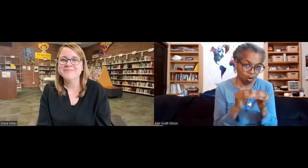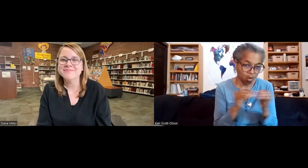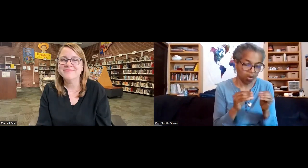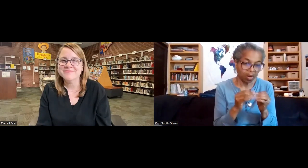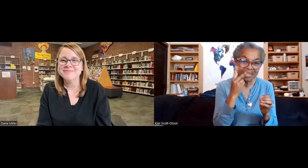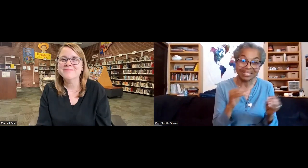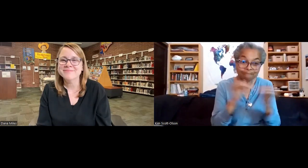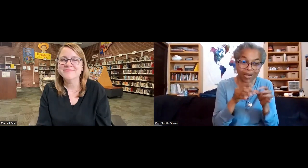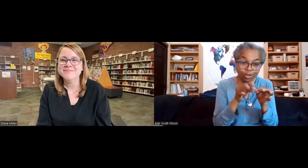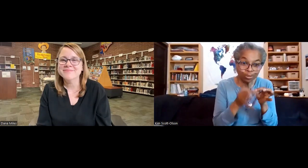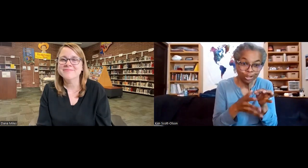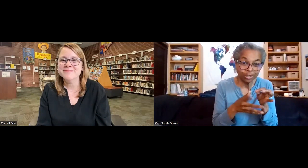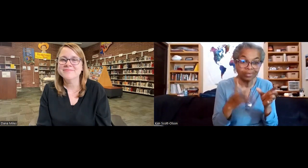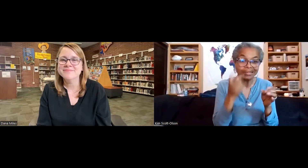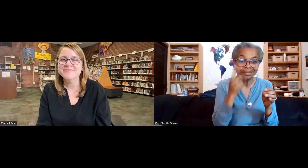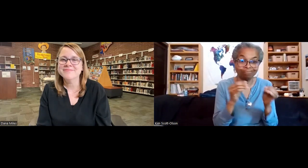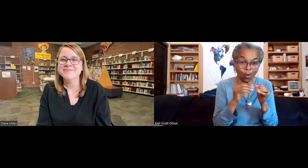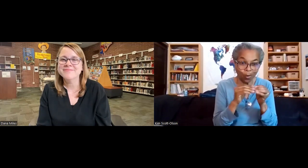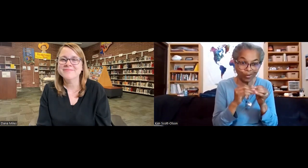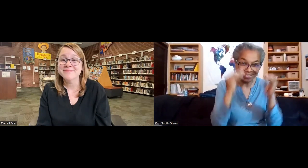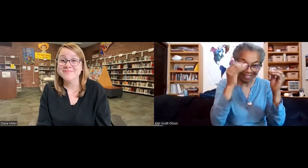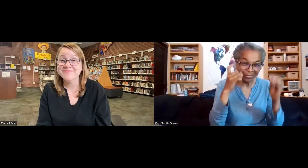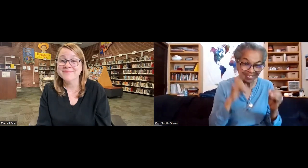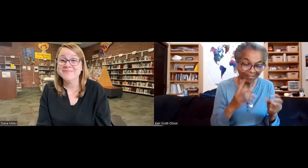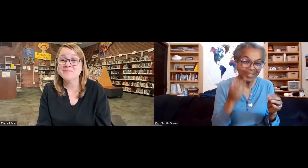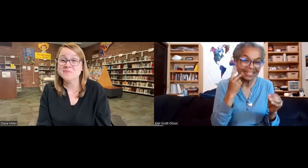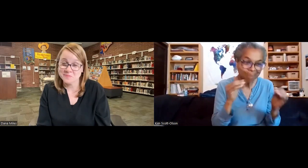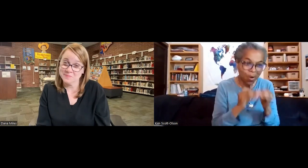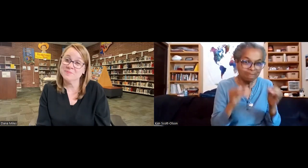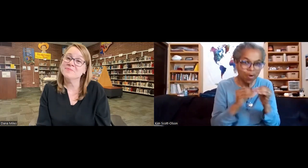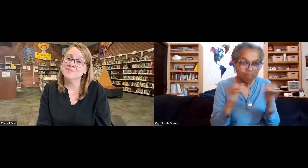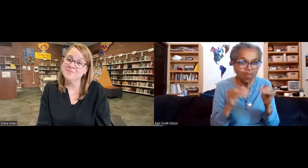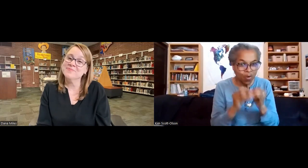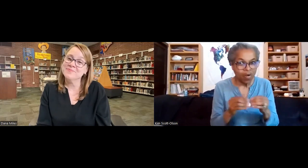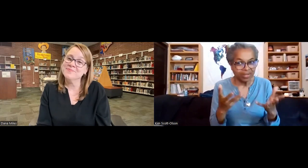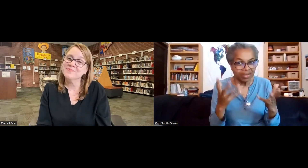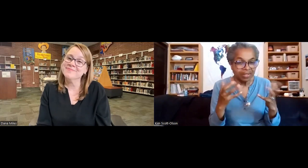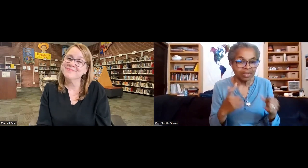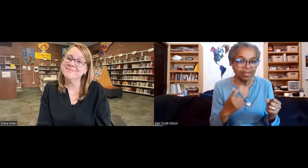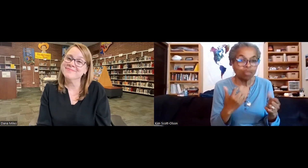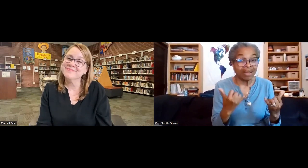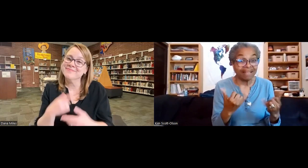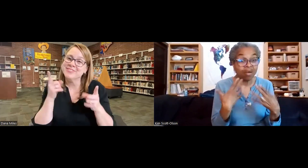It’s my hope that we see more interpreters, more Teachers of the Deaf, we need so much more.